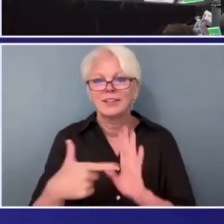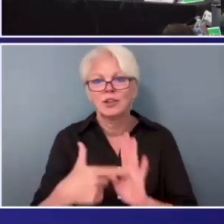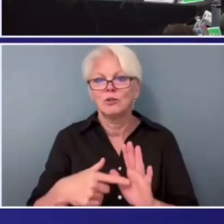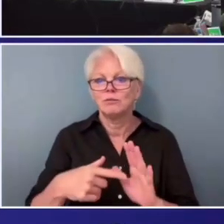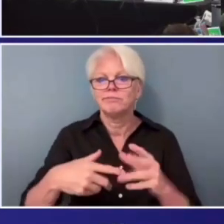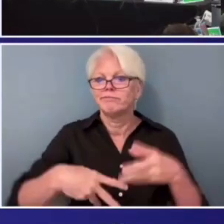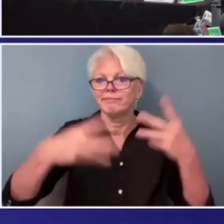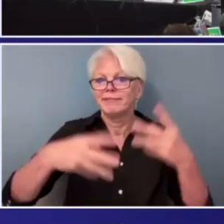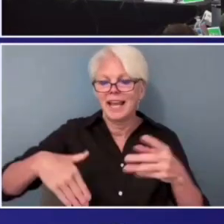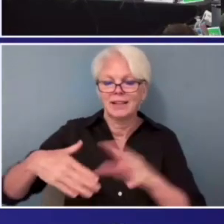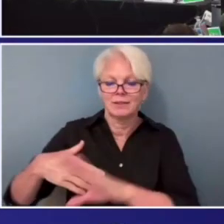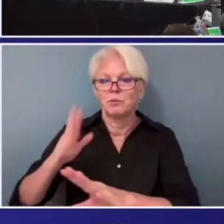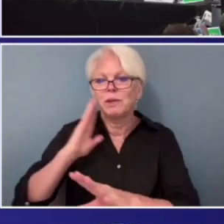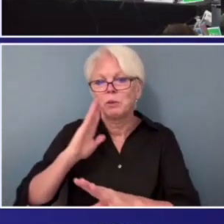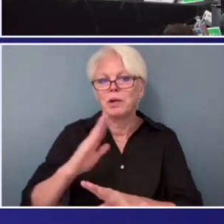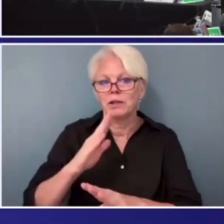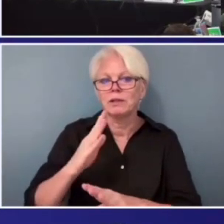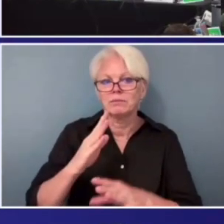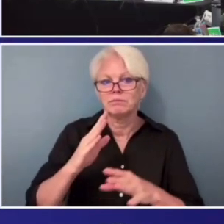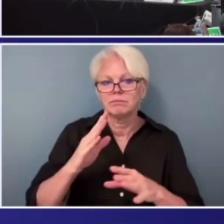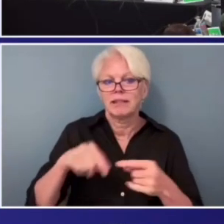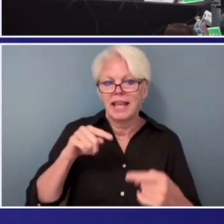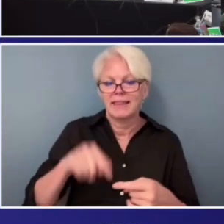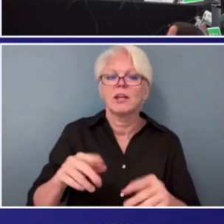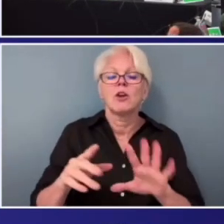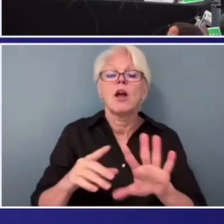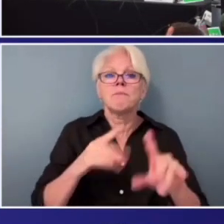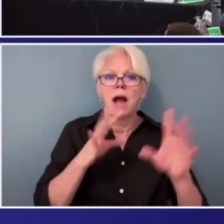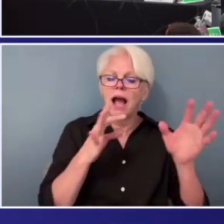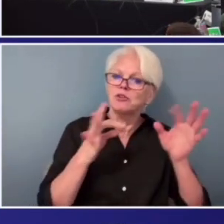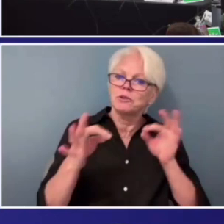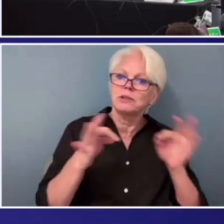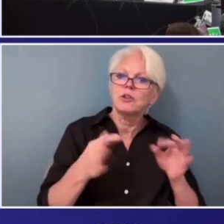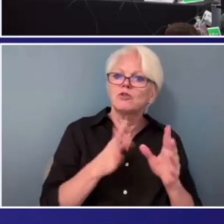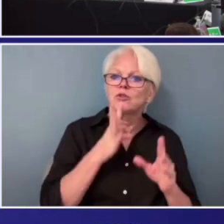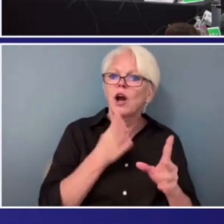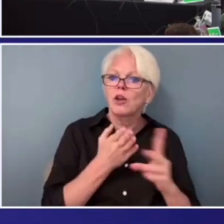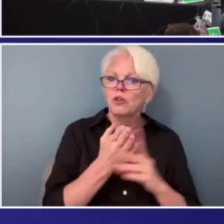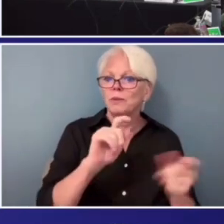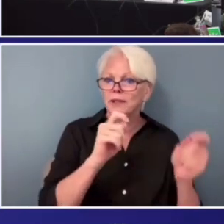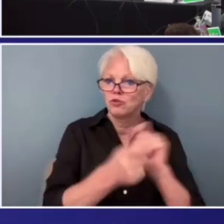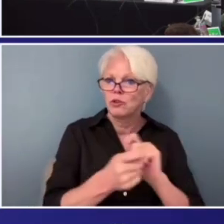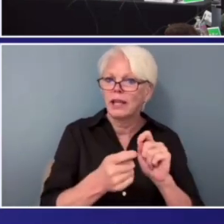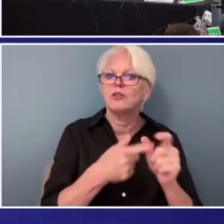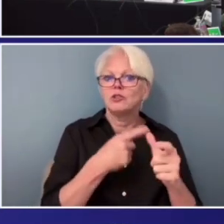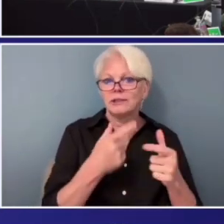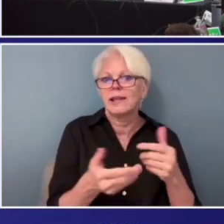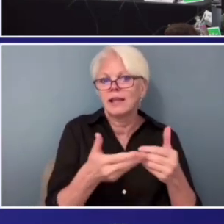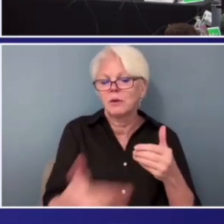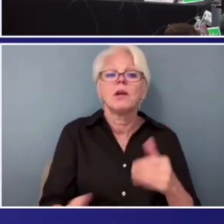get there again. I just want to talk through the changes and then we'll go from there. The Department heard from you.